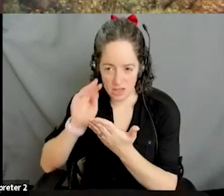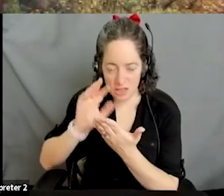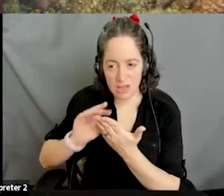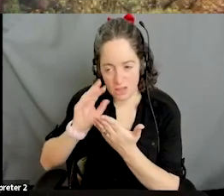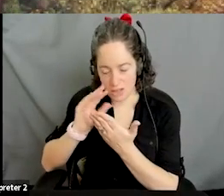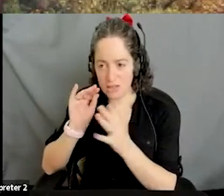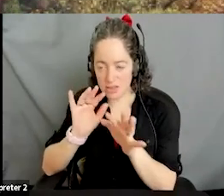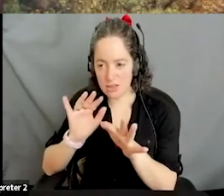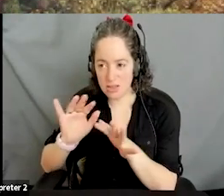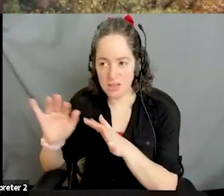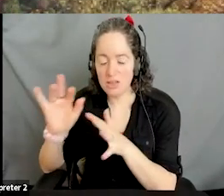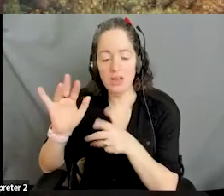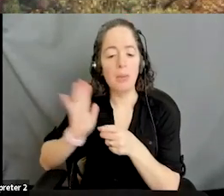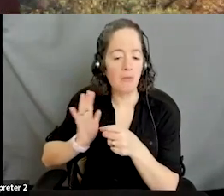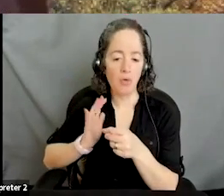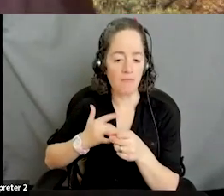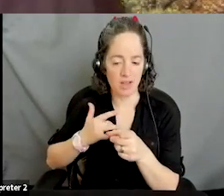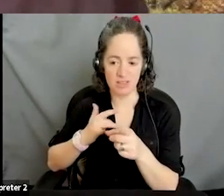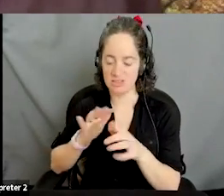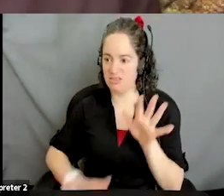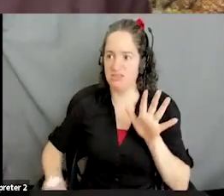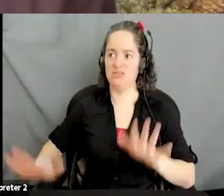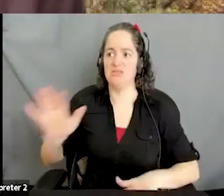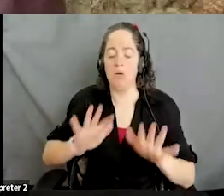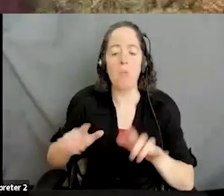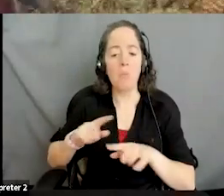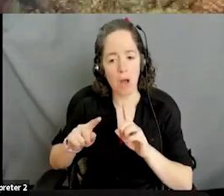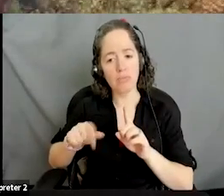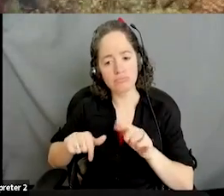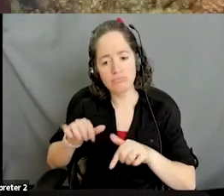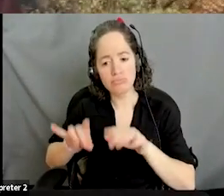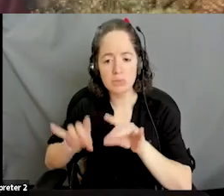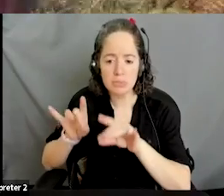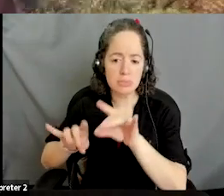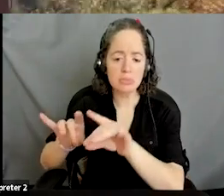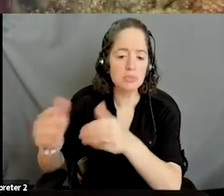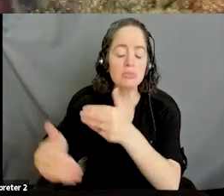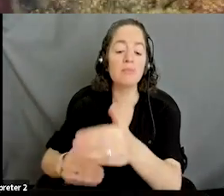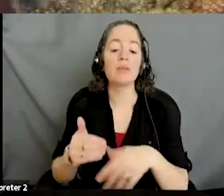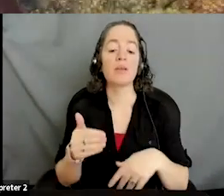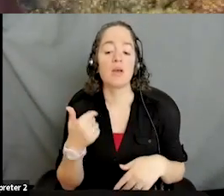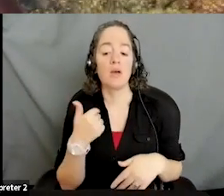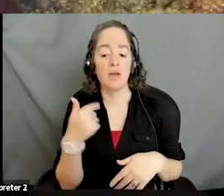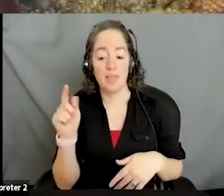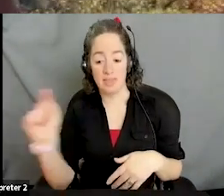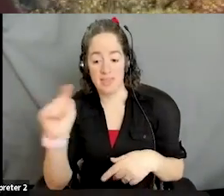started collecting and organizing user requests. We have a spreadsheet that we keep all the feature requests,